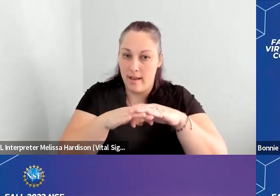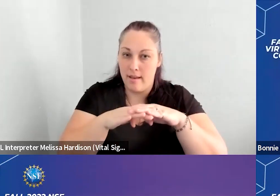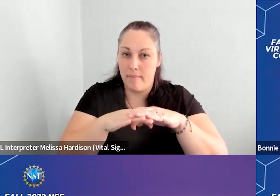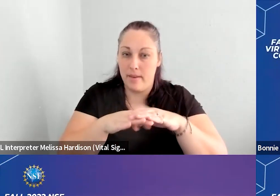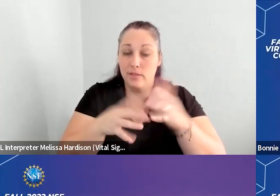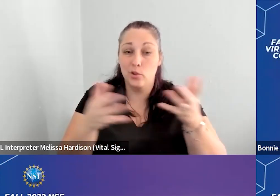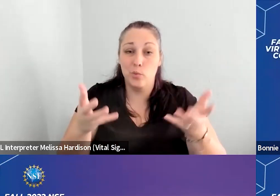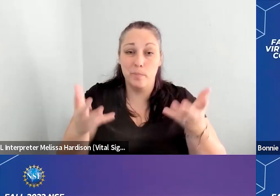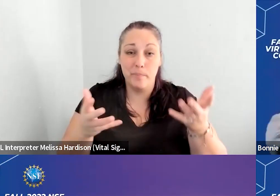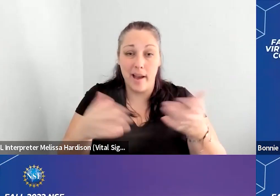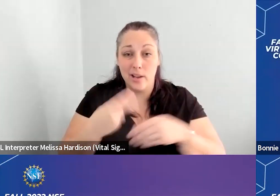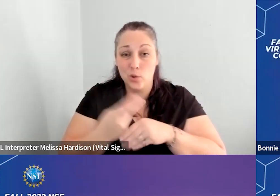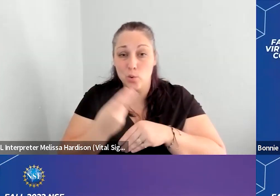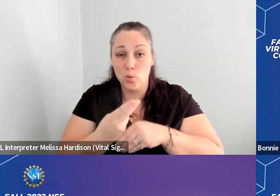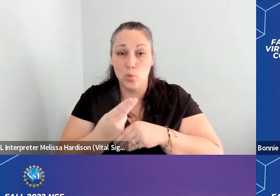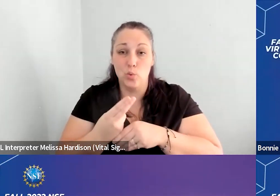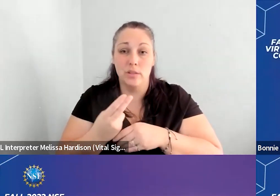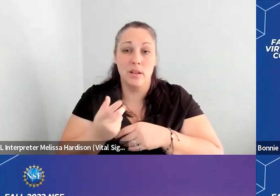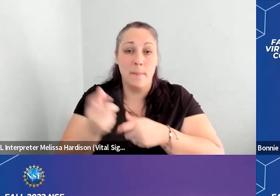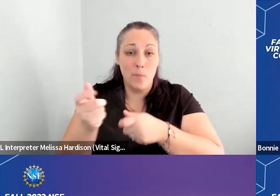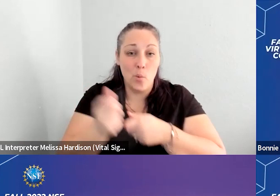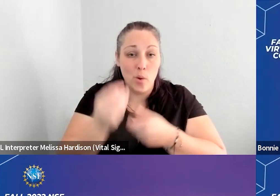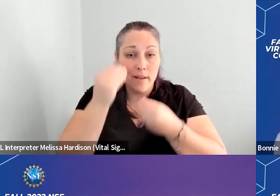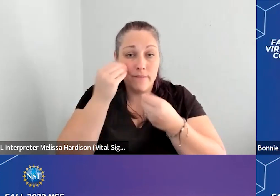into a single presentation or a single publication.